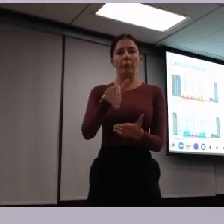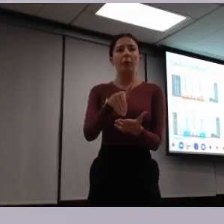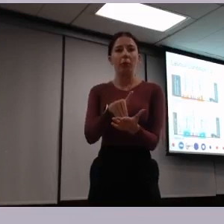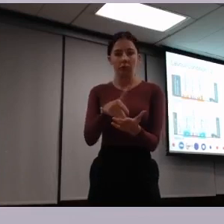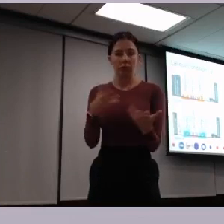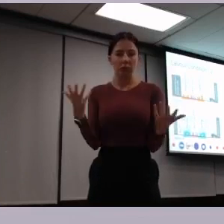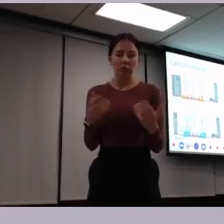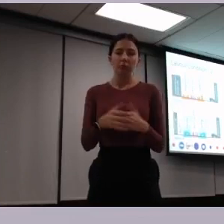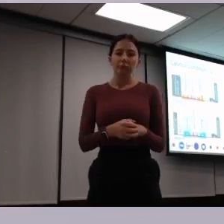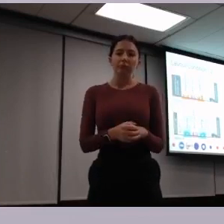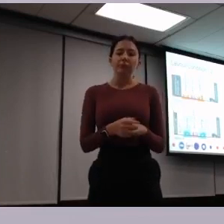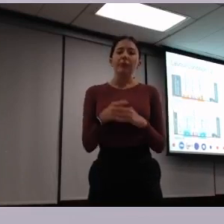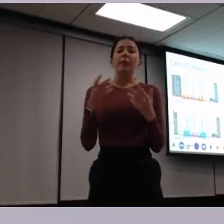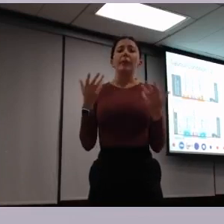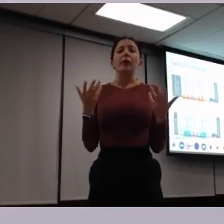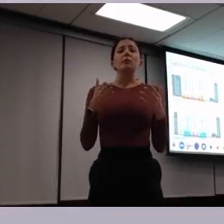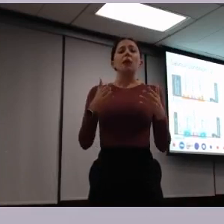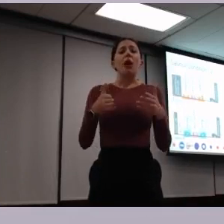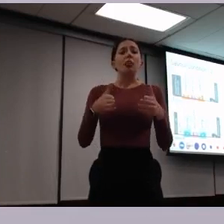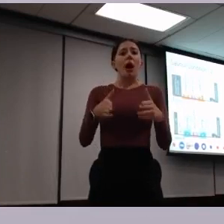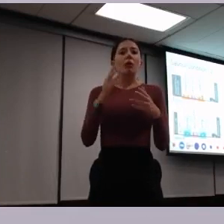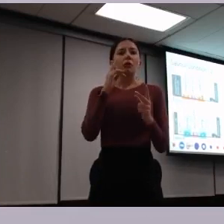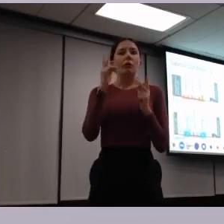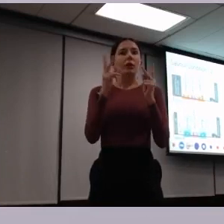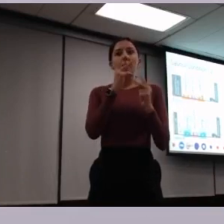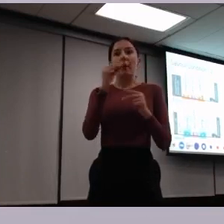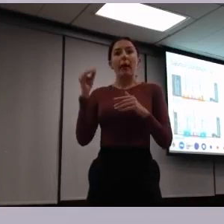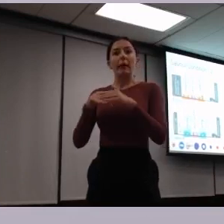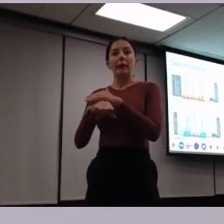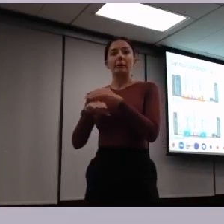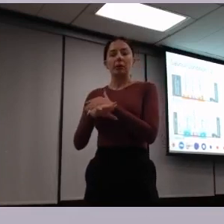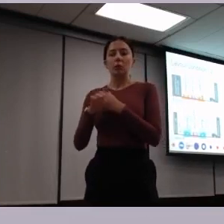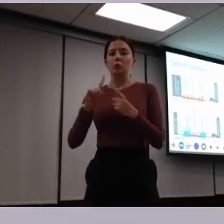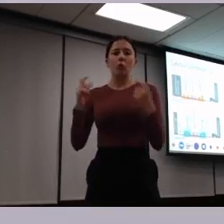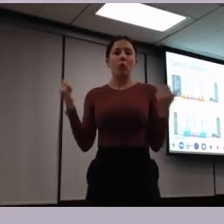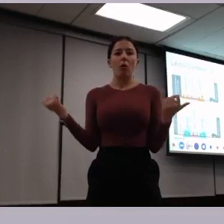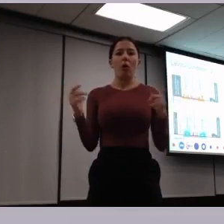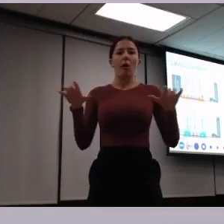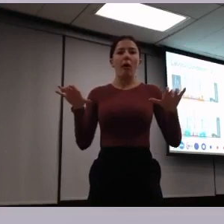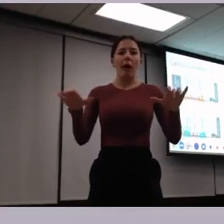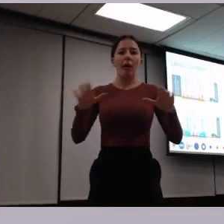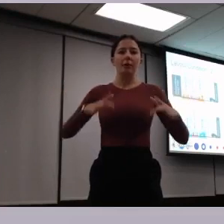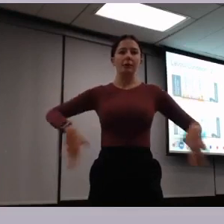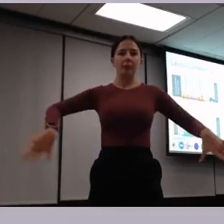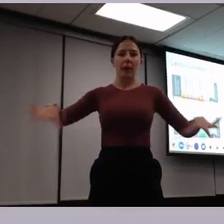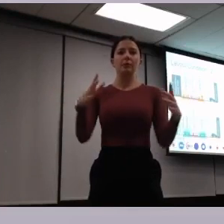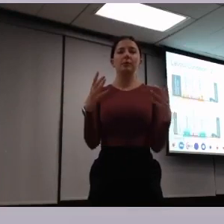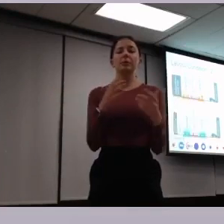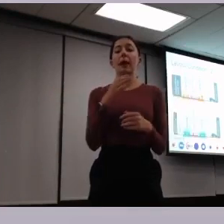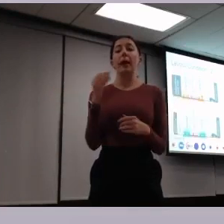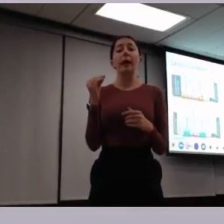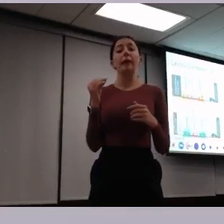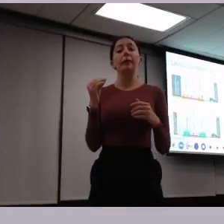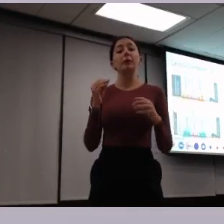This allows visibility and accessibility to all active spaces. Also, this provides the a clear